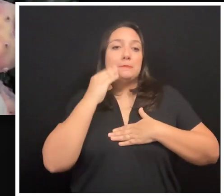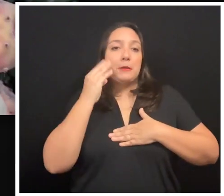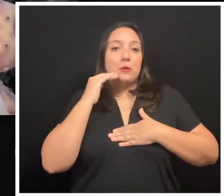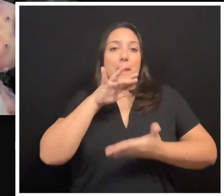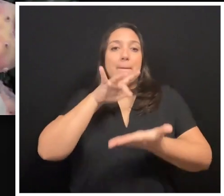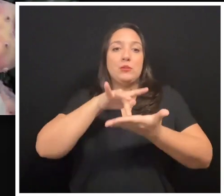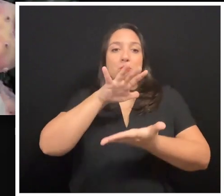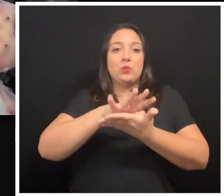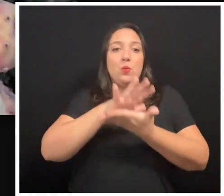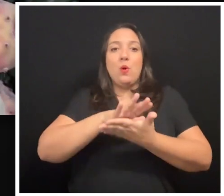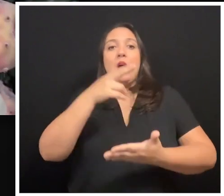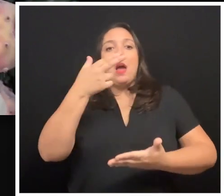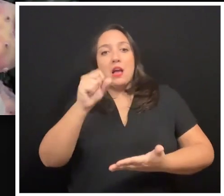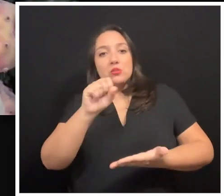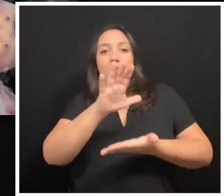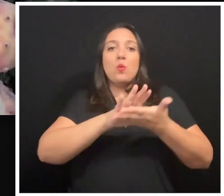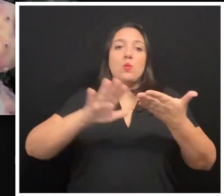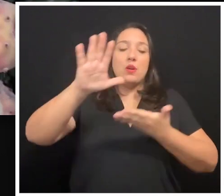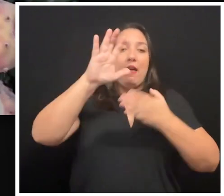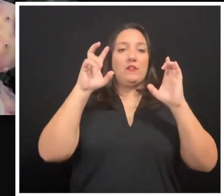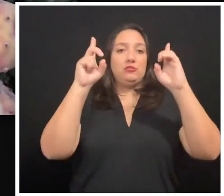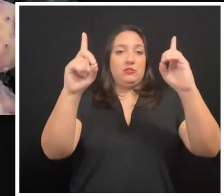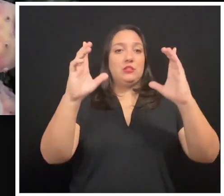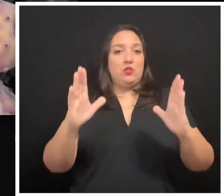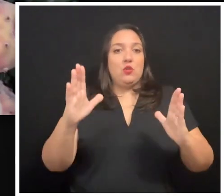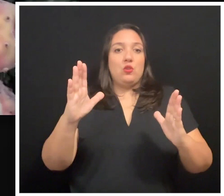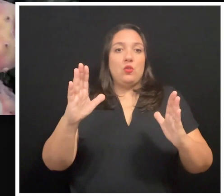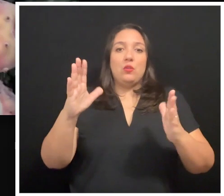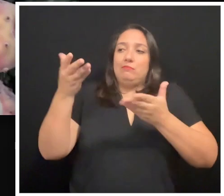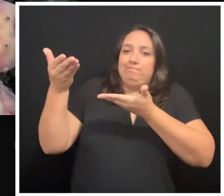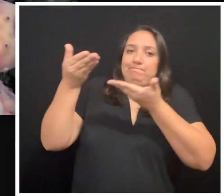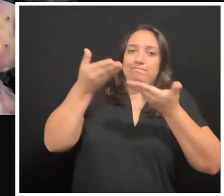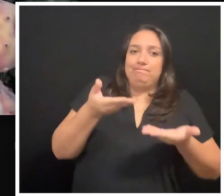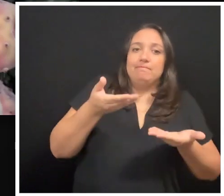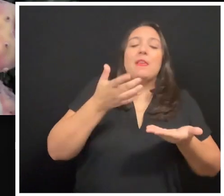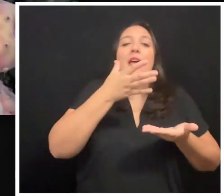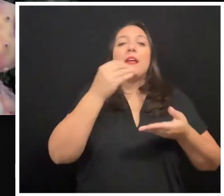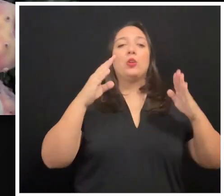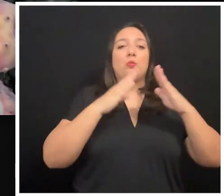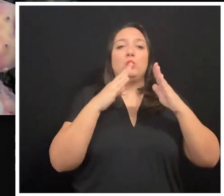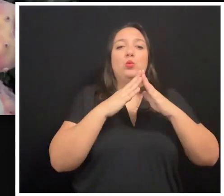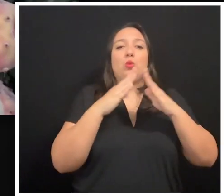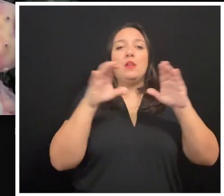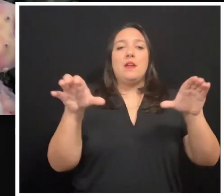as a middle school, high school, college educator, as well as a community activist